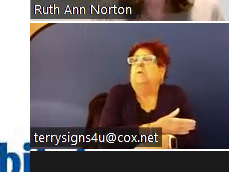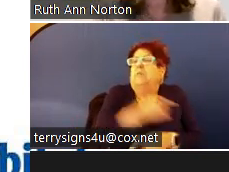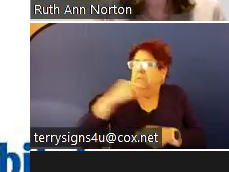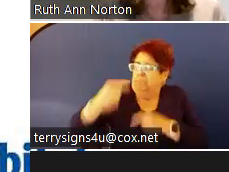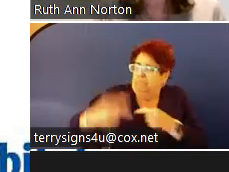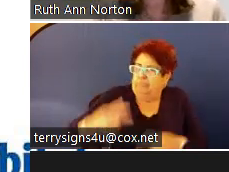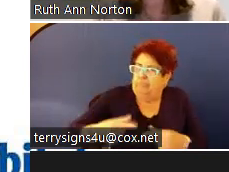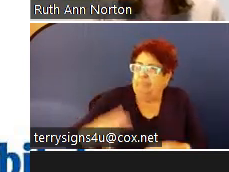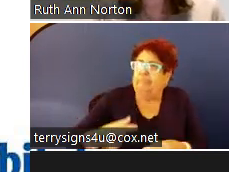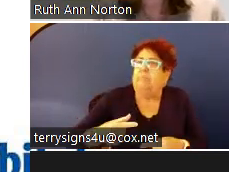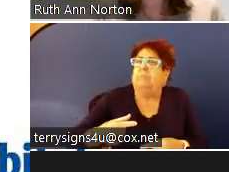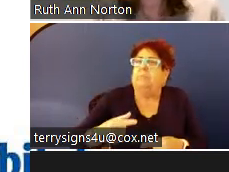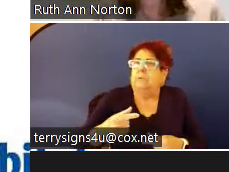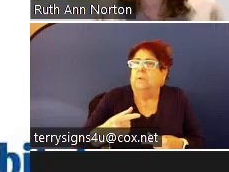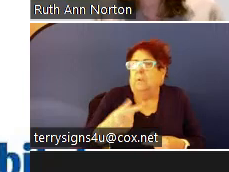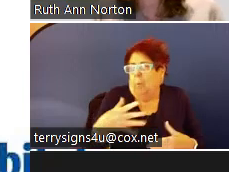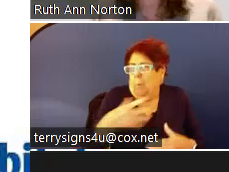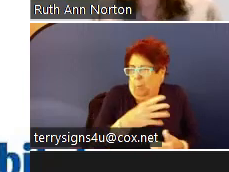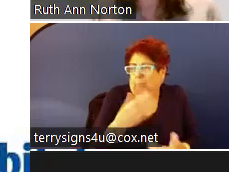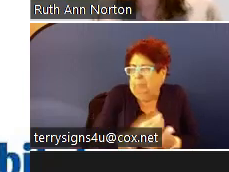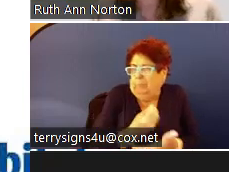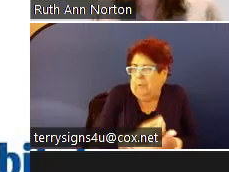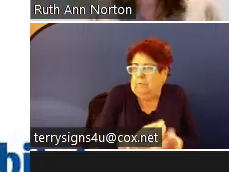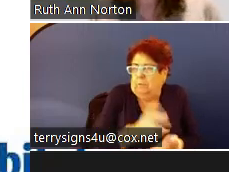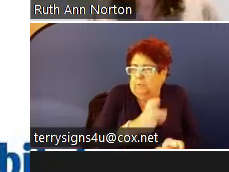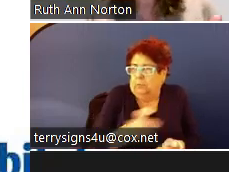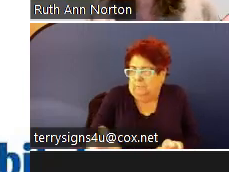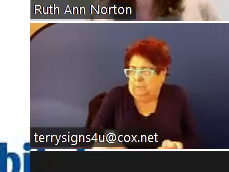We often are seeing people who are living with that choice of not being